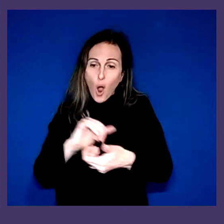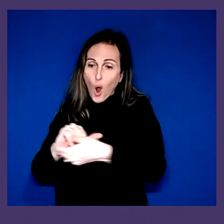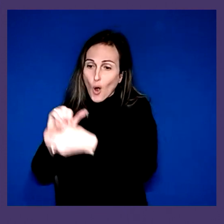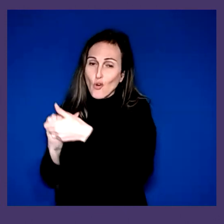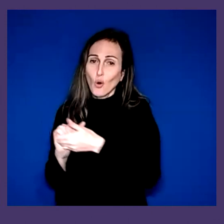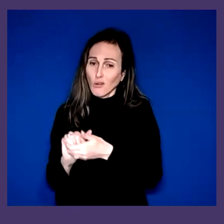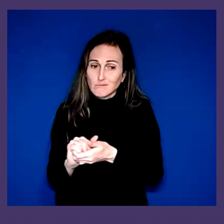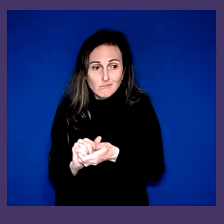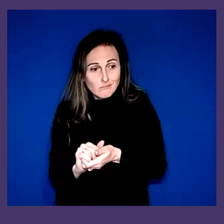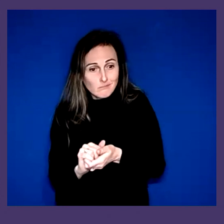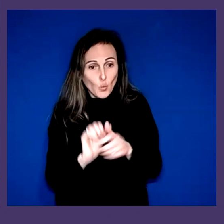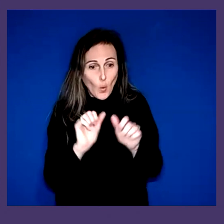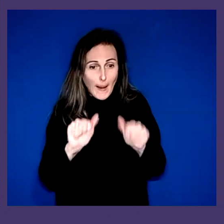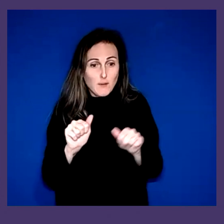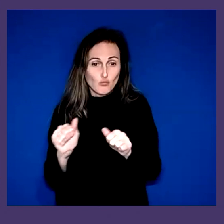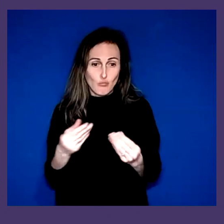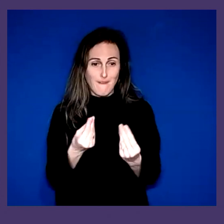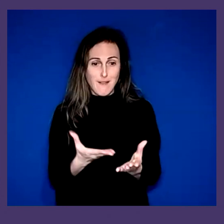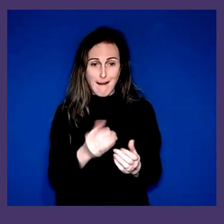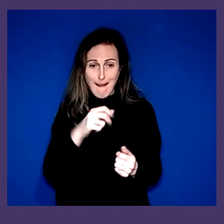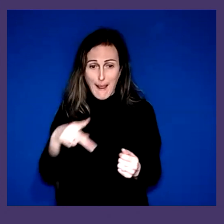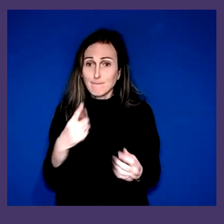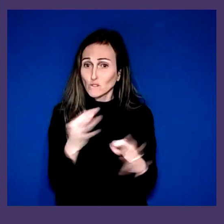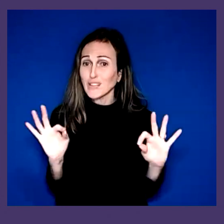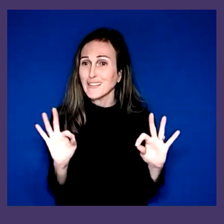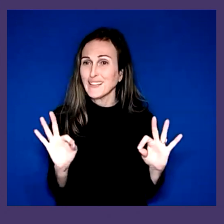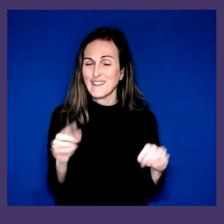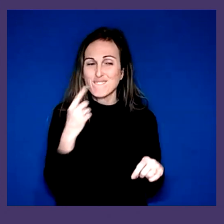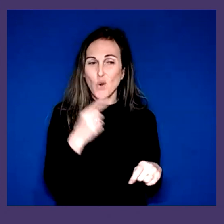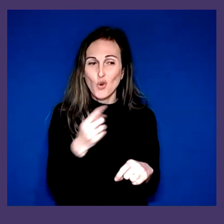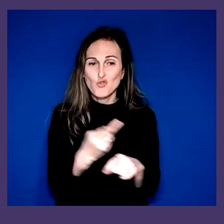We put also our AI products in